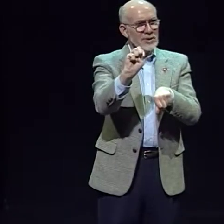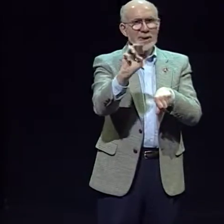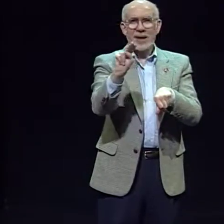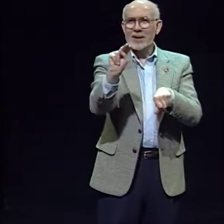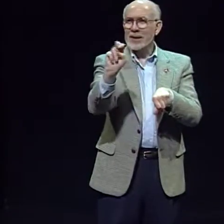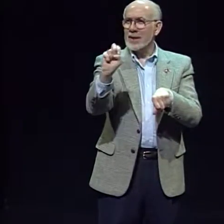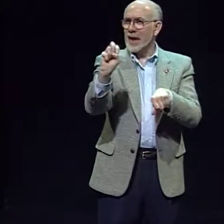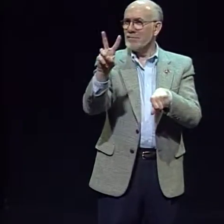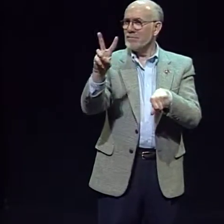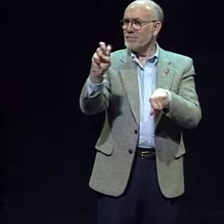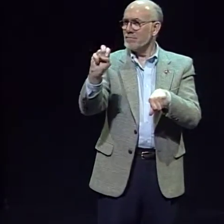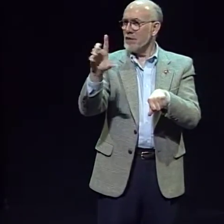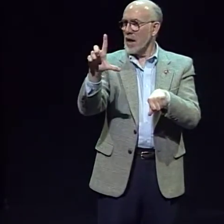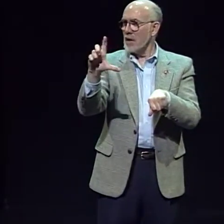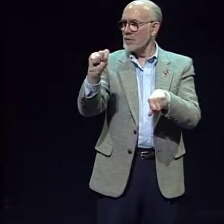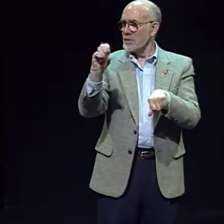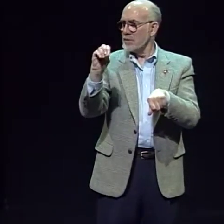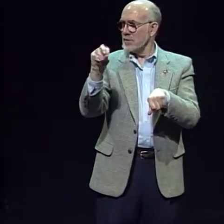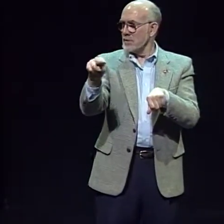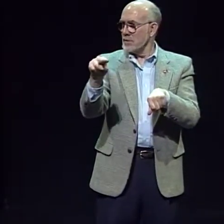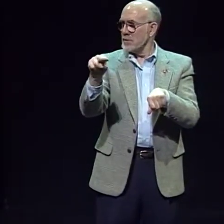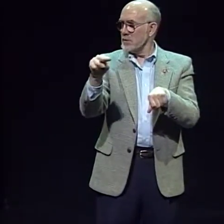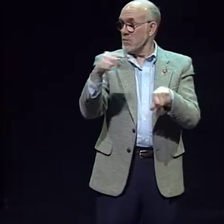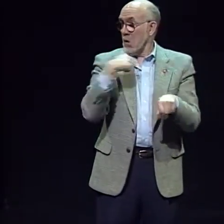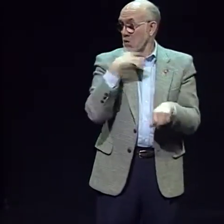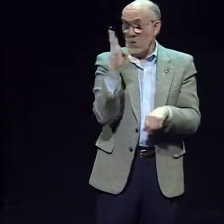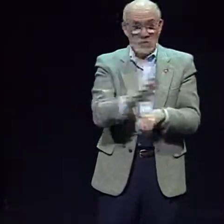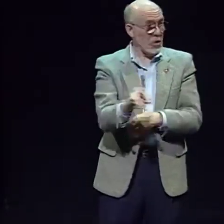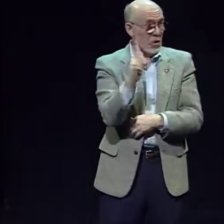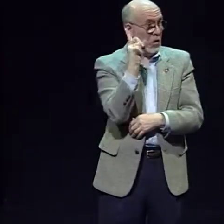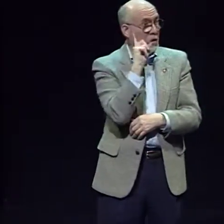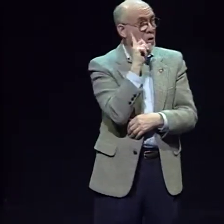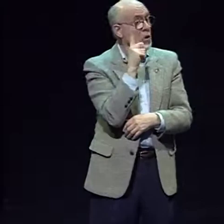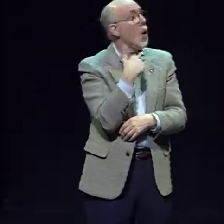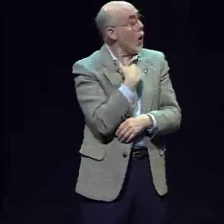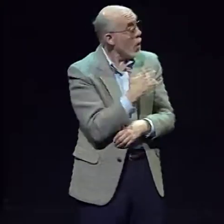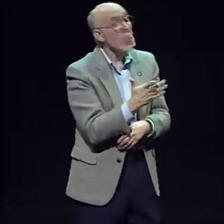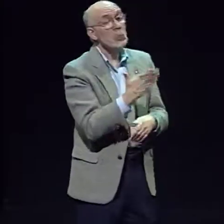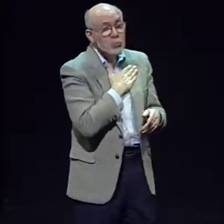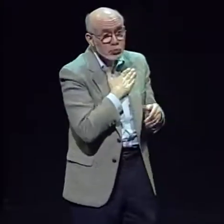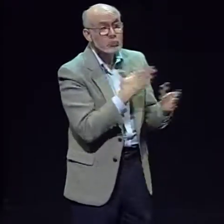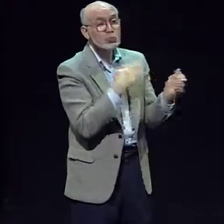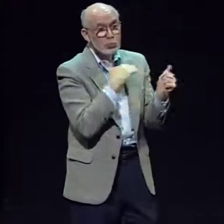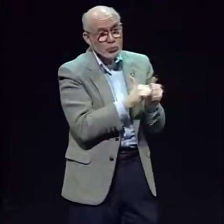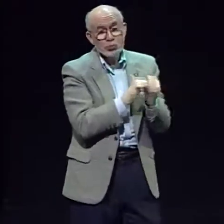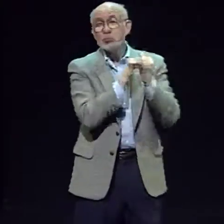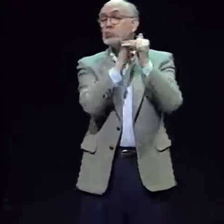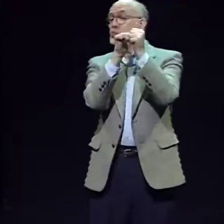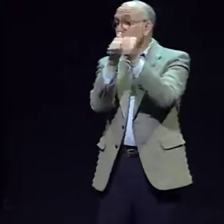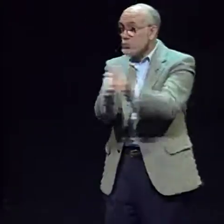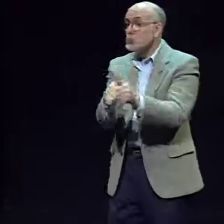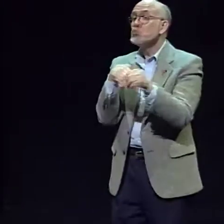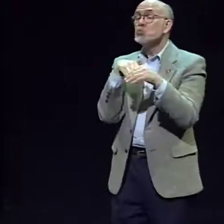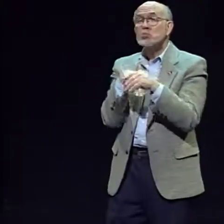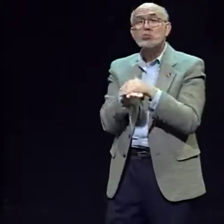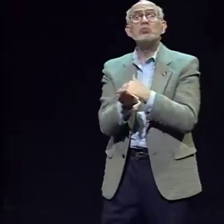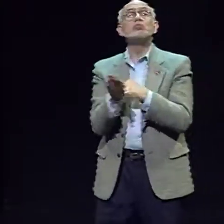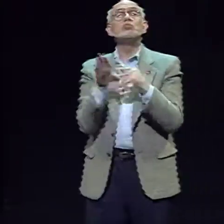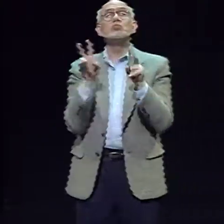LOUISE NEVELSON. I HAD NEVER HEARD OF LOUISE, SO I SAID, "OH, I WOULDN'T MIND ACCOMPANYING YOU."